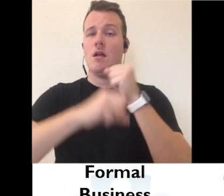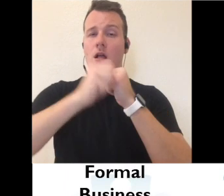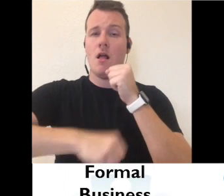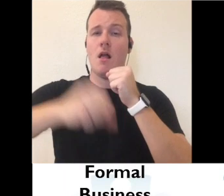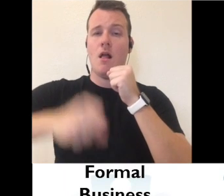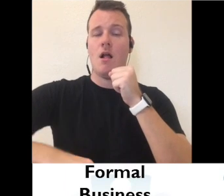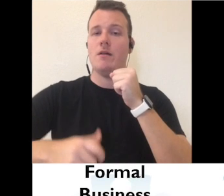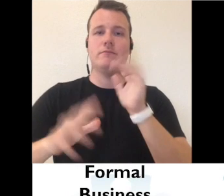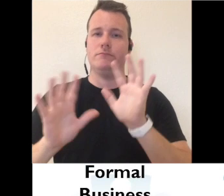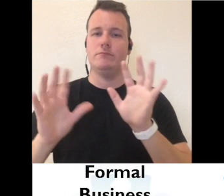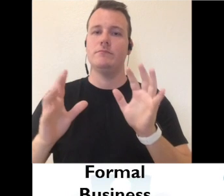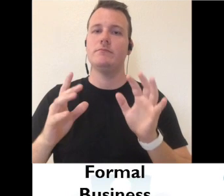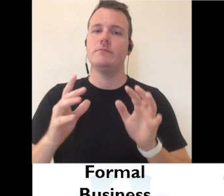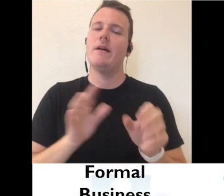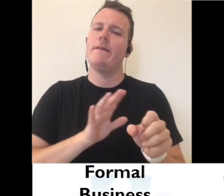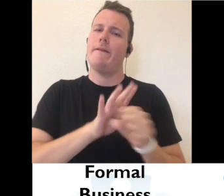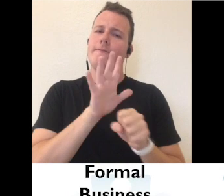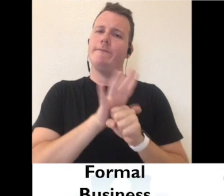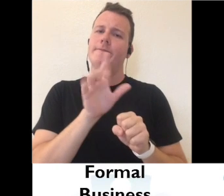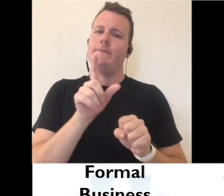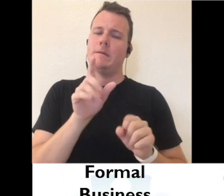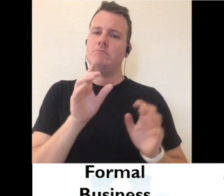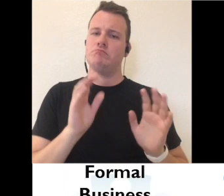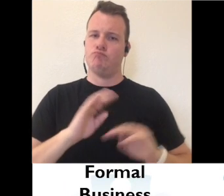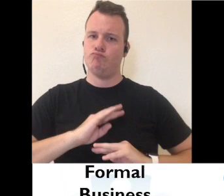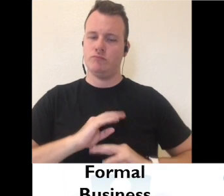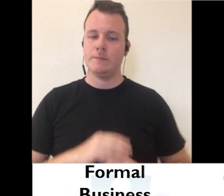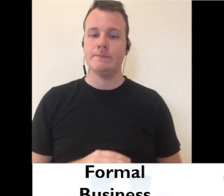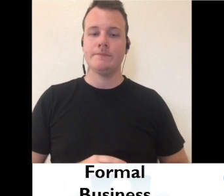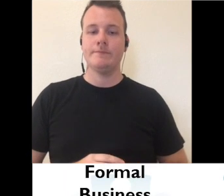What impressive levels are you gonna reach in the next three years, levels